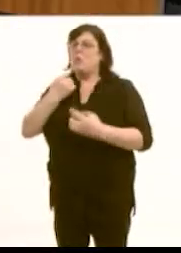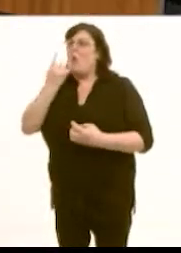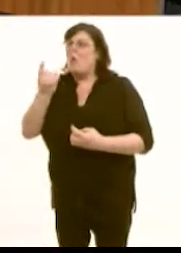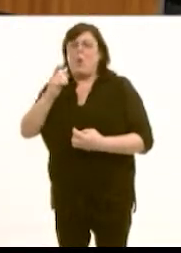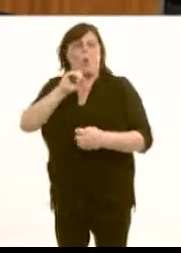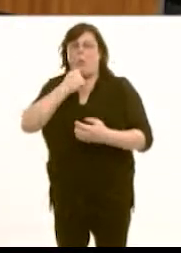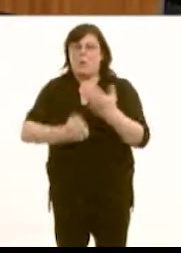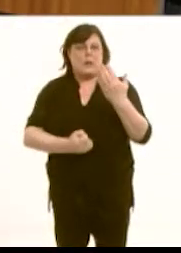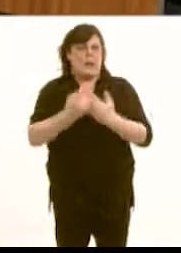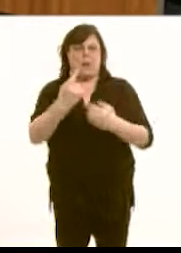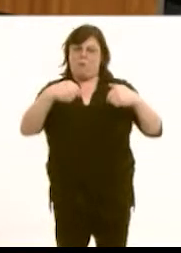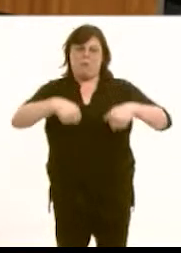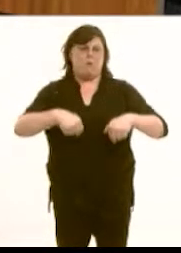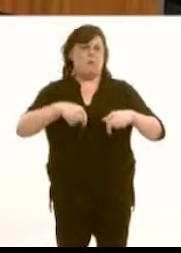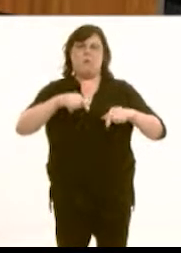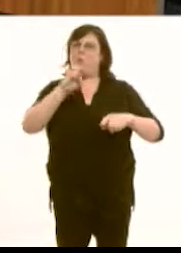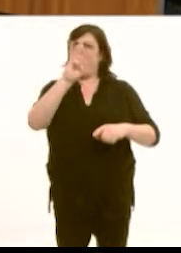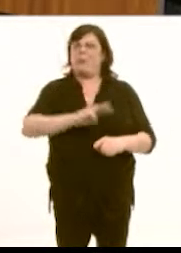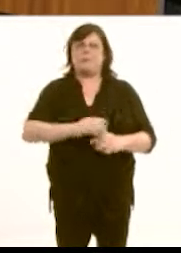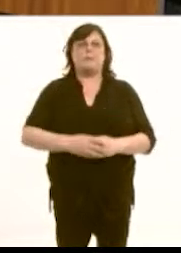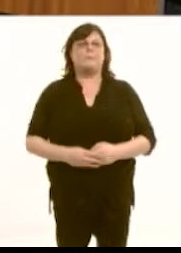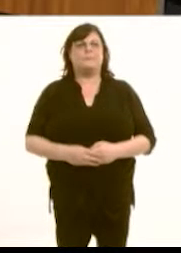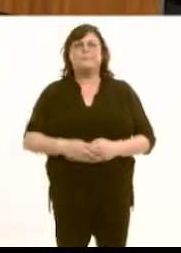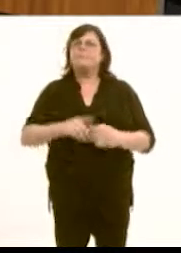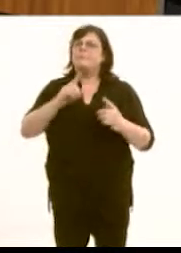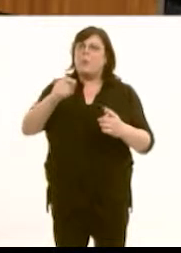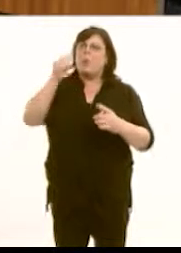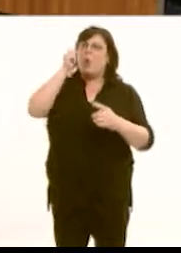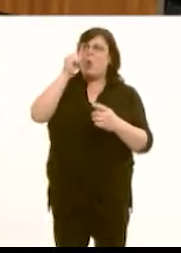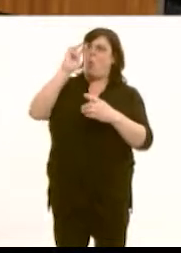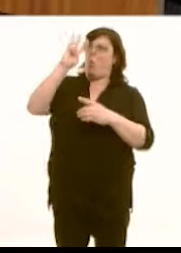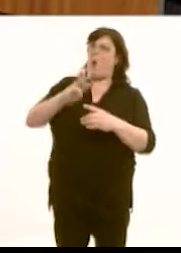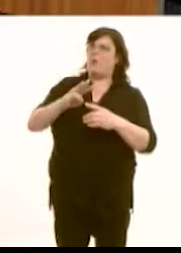Davies: With the greatest of respect, First Minister, mortality rates are higher in Wales than they are in England.